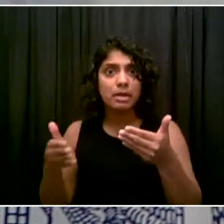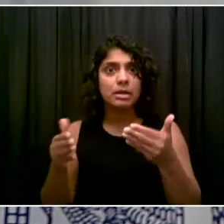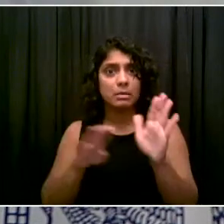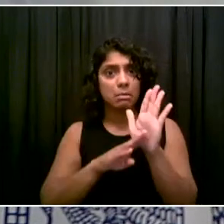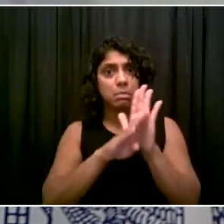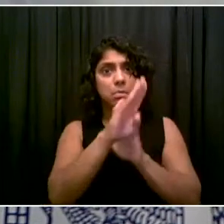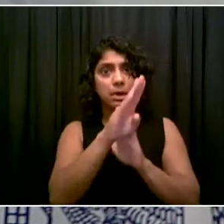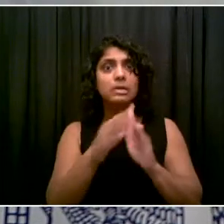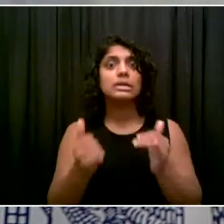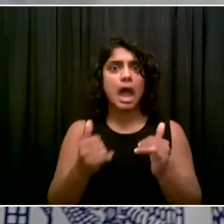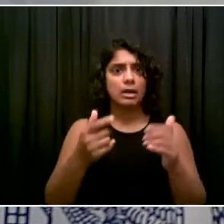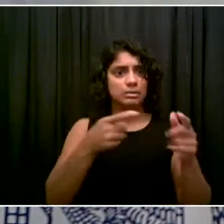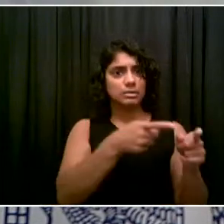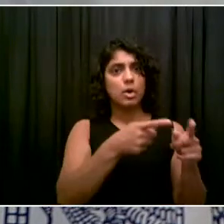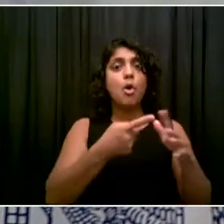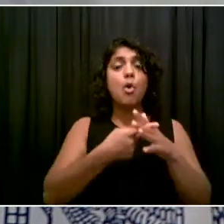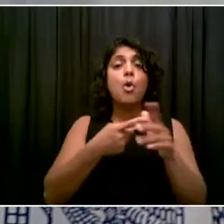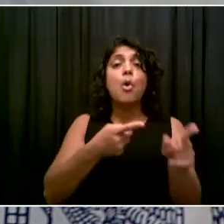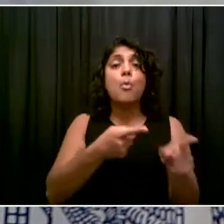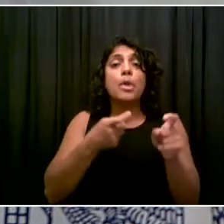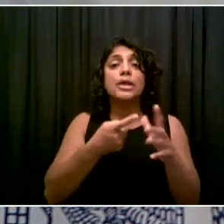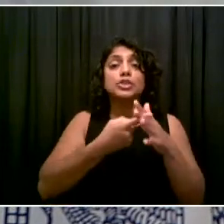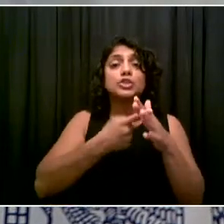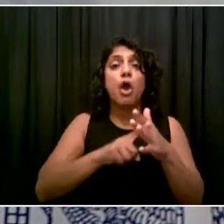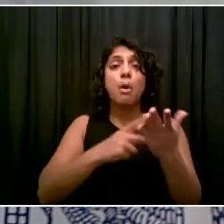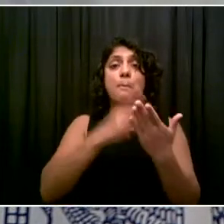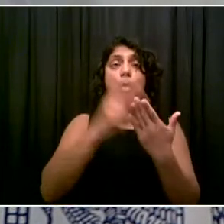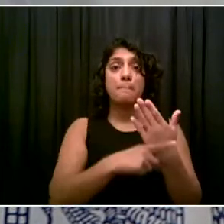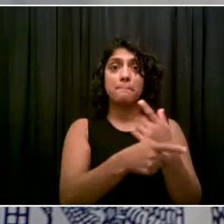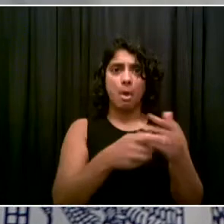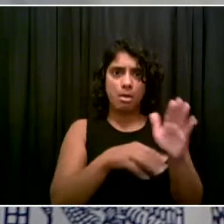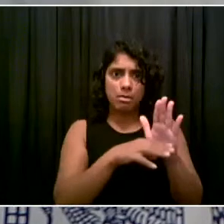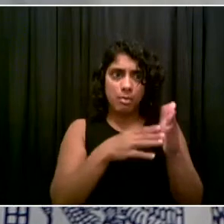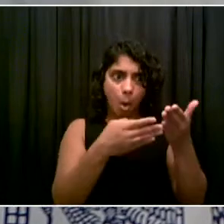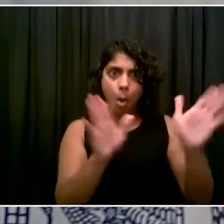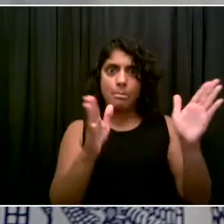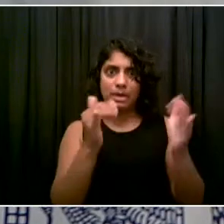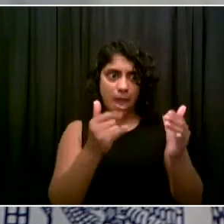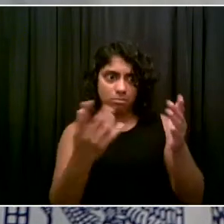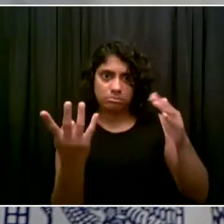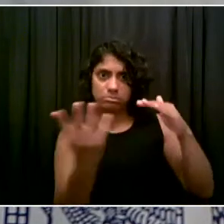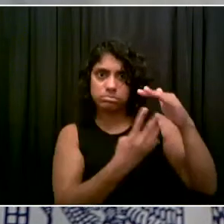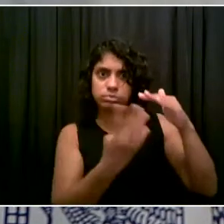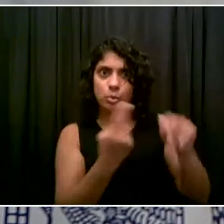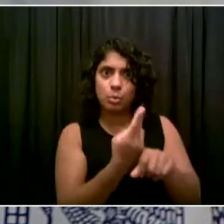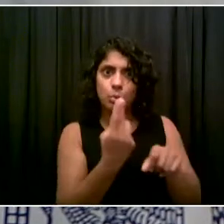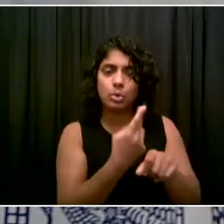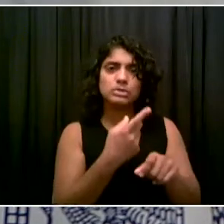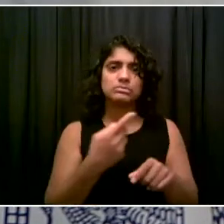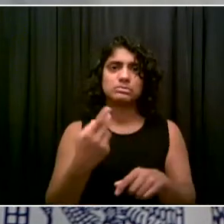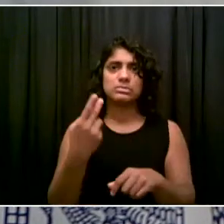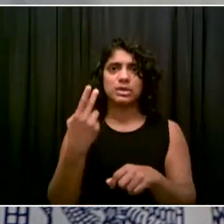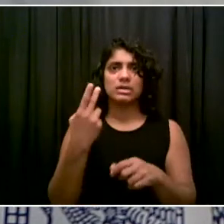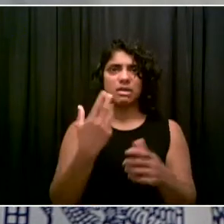IN THE CIT, Y BUSINESSES COME BACK MORE INTENSELY. WE HVEA R OUNEW START APPROACH, THESE ARE ALL